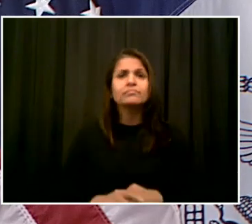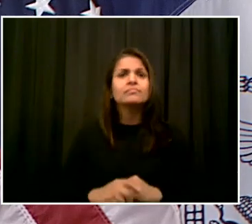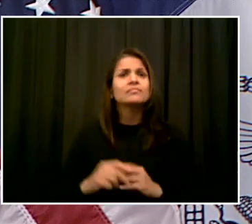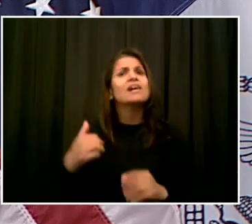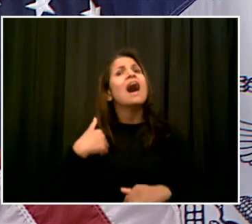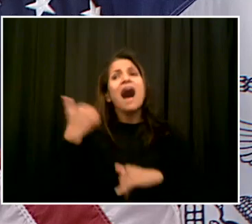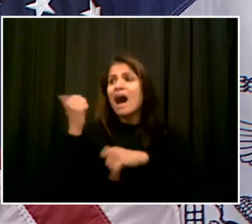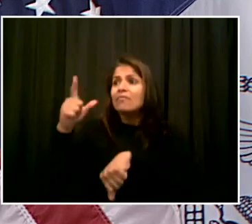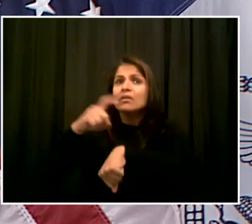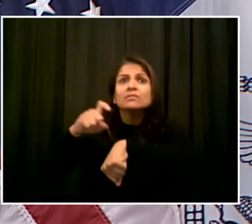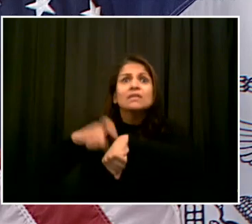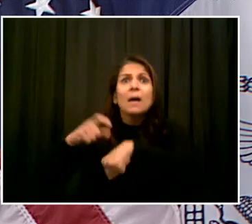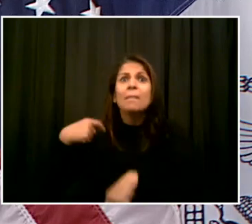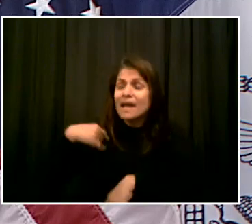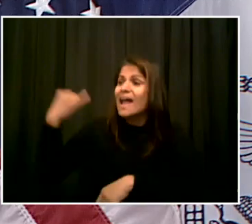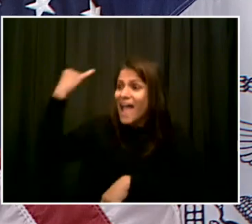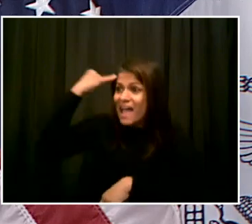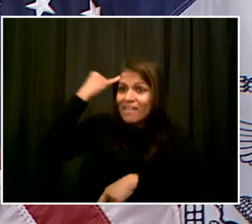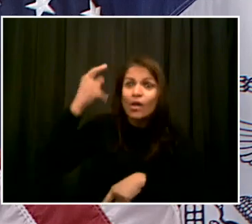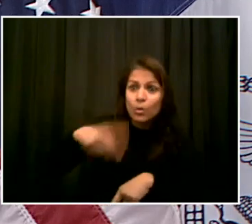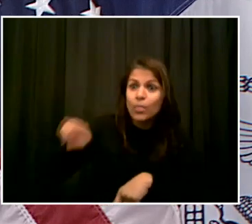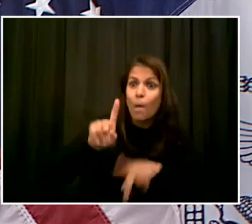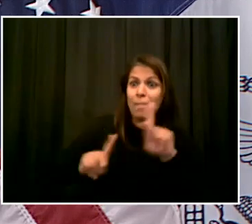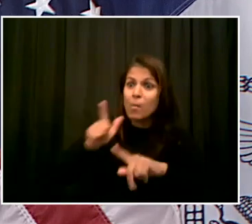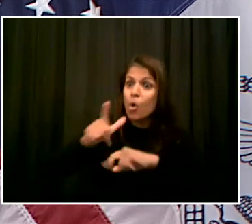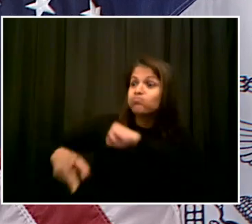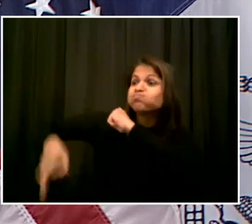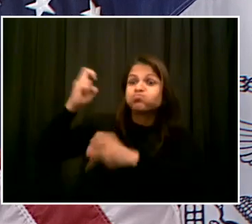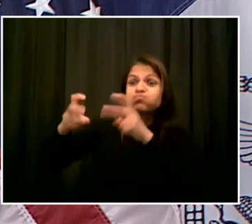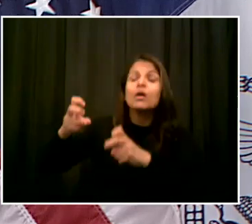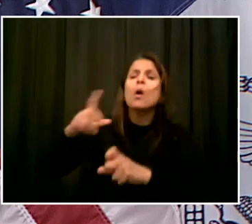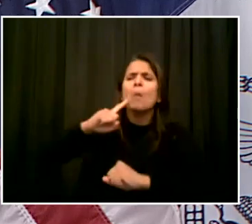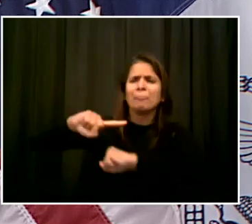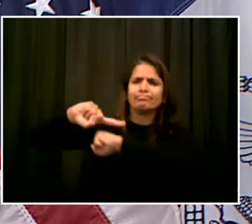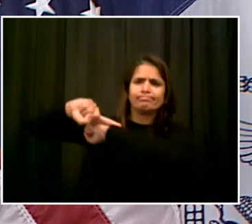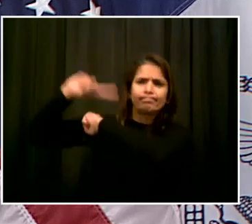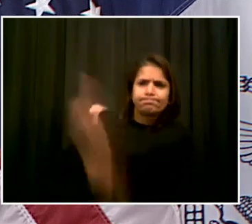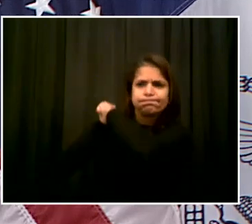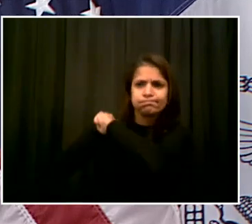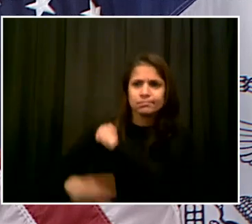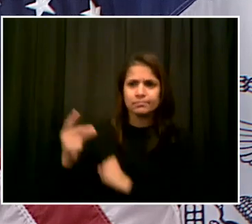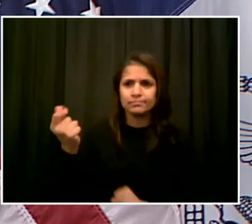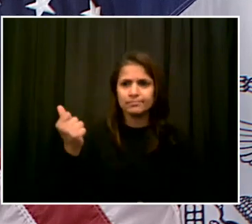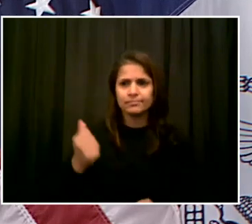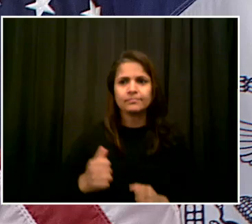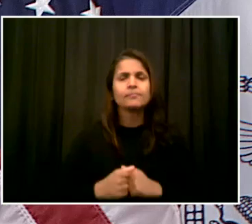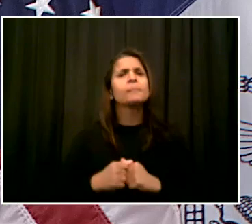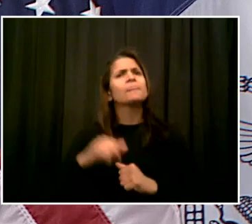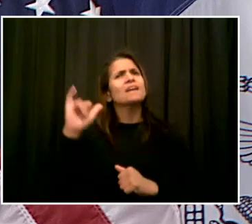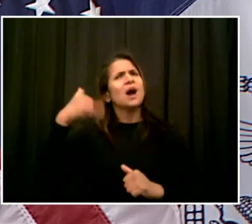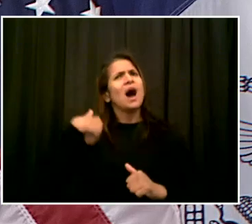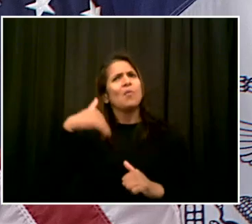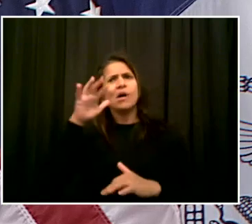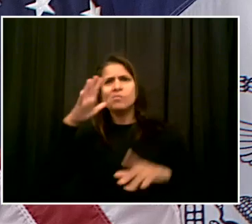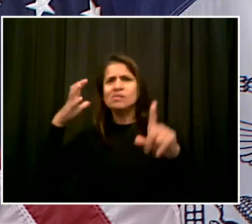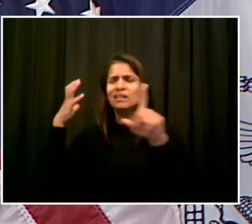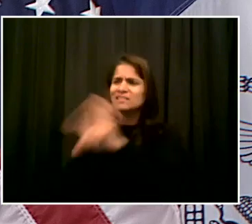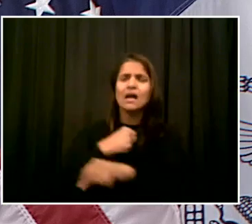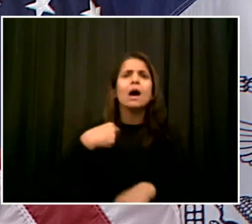ITS APPROACH. SORRY, NO, NOTHING IS DONE WITHOUT CONSEQUENCES. WE'RGOT UE STHE CURFEW AS A NEW TOOL